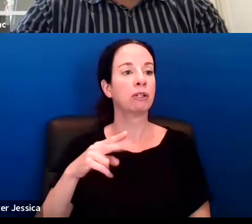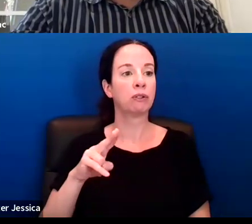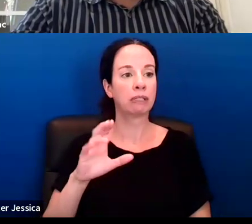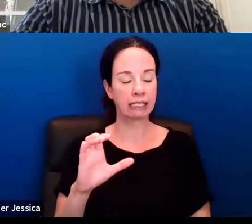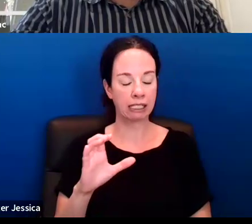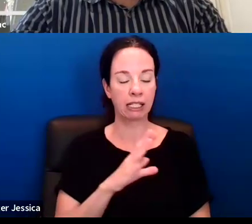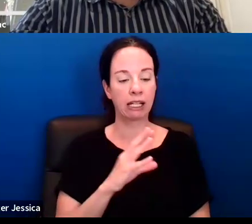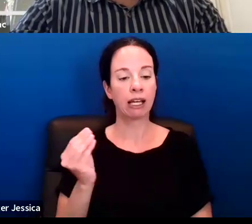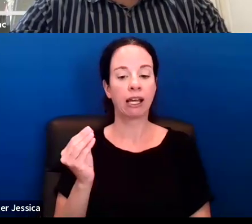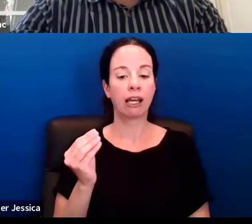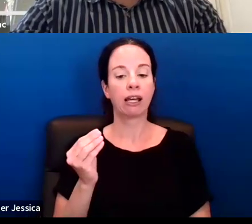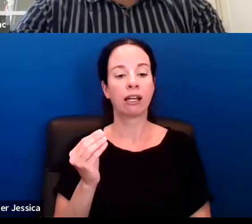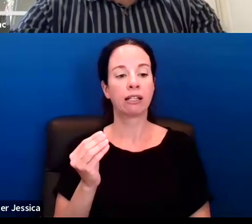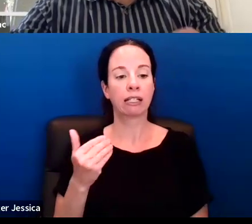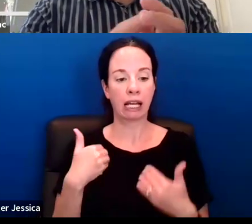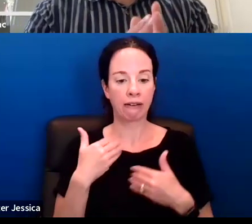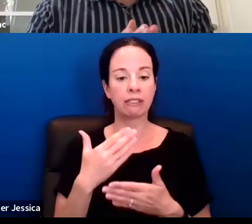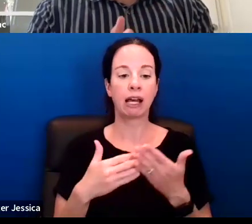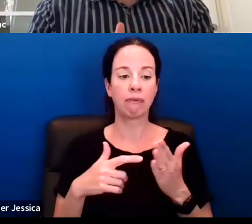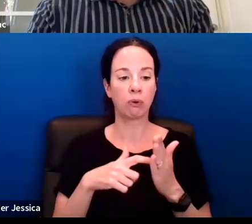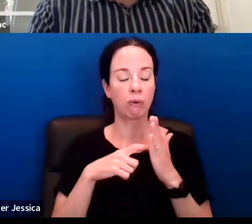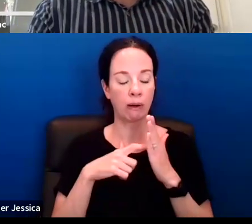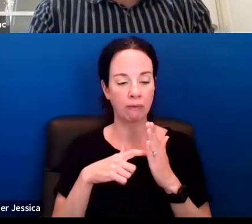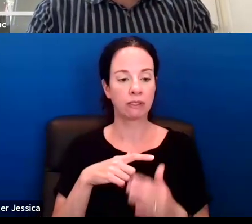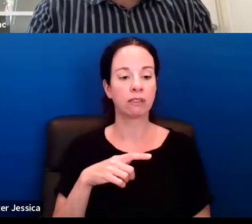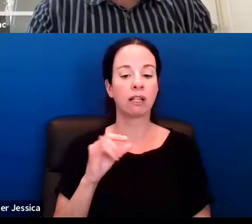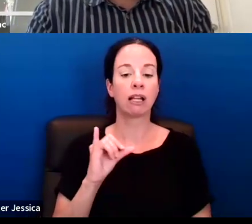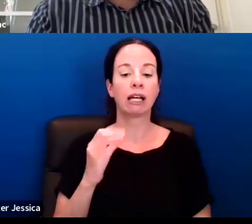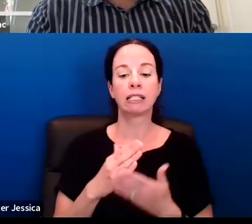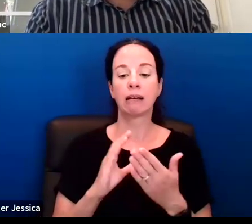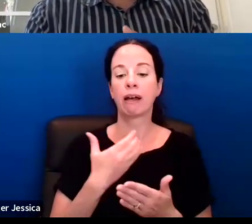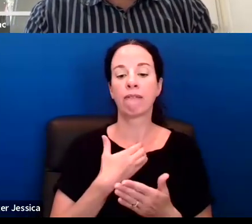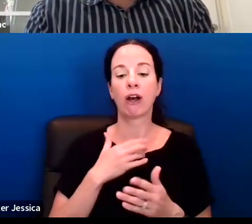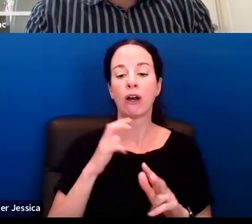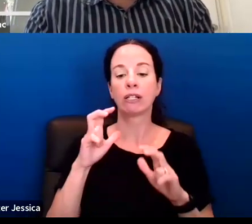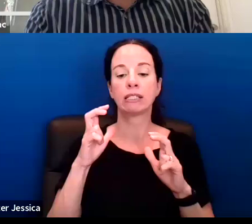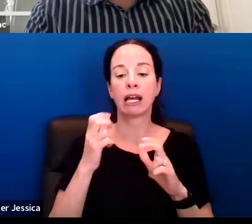and it's got some requirements that some of our stakeholders requested more flexibility on time,